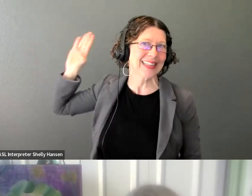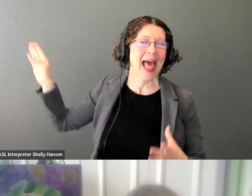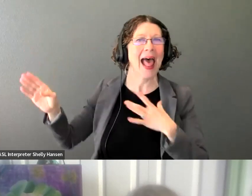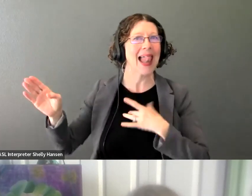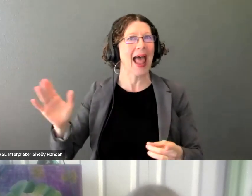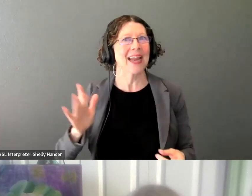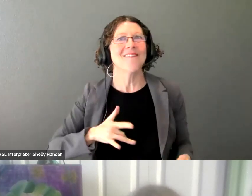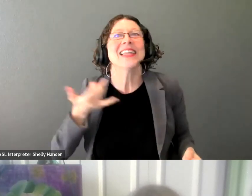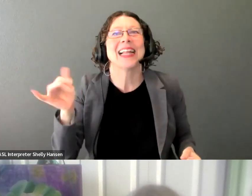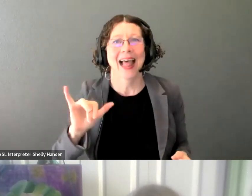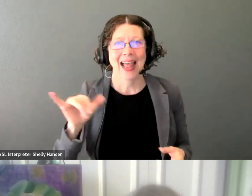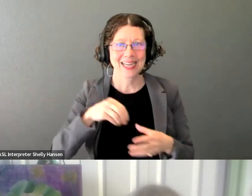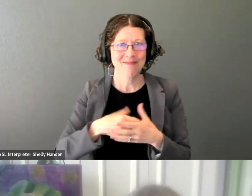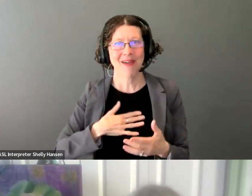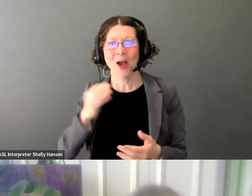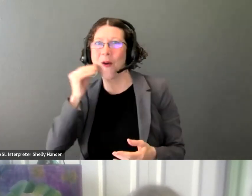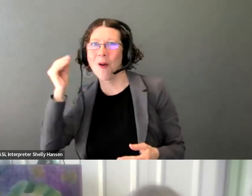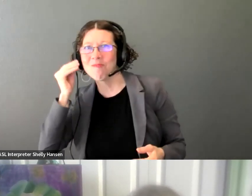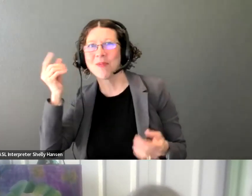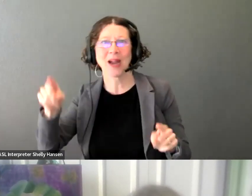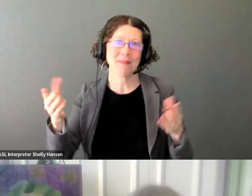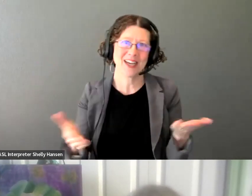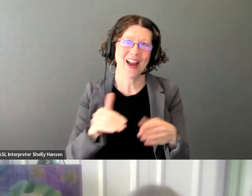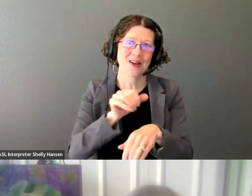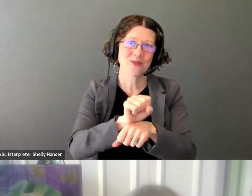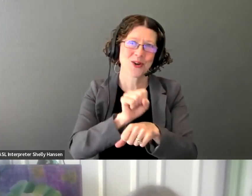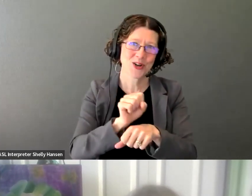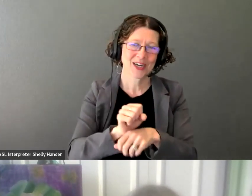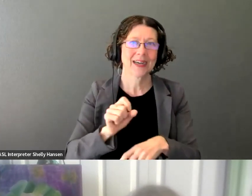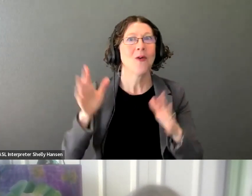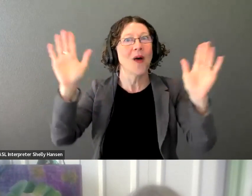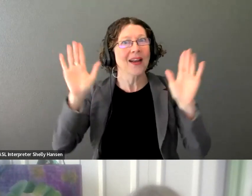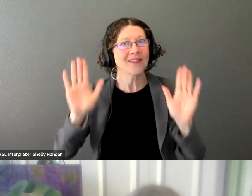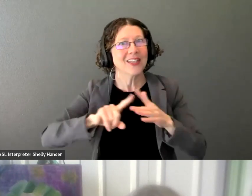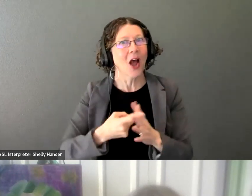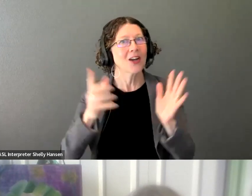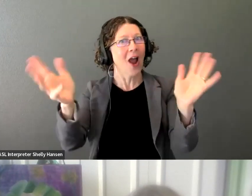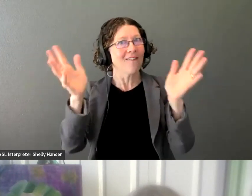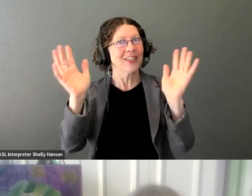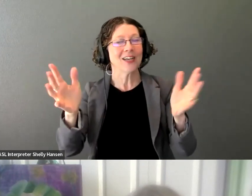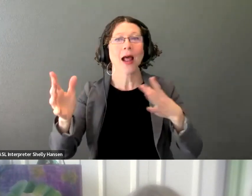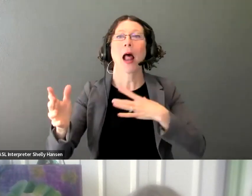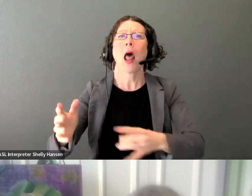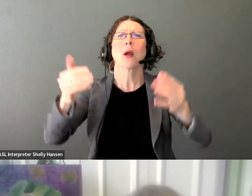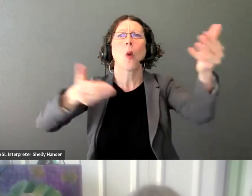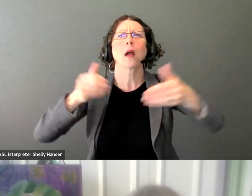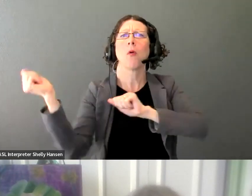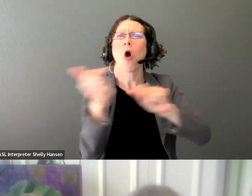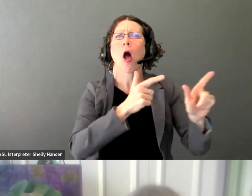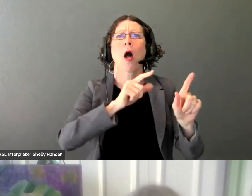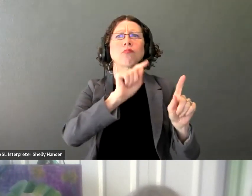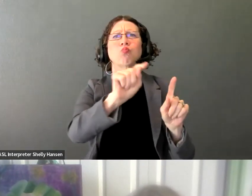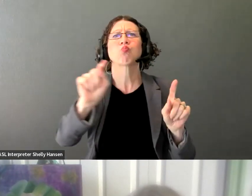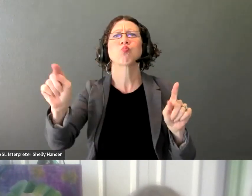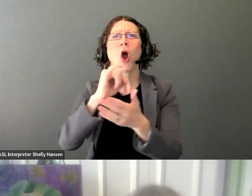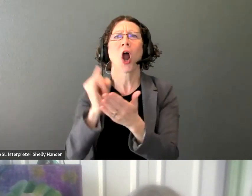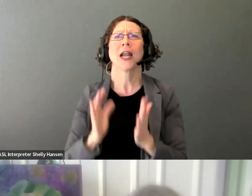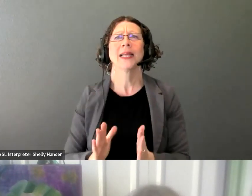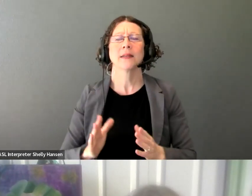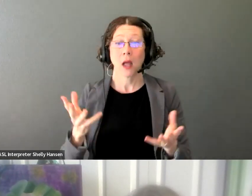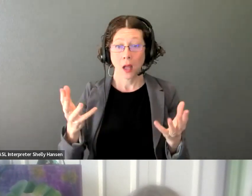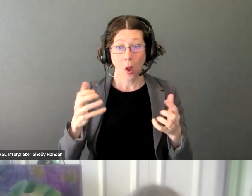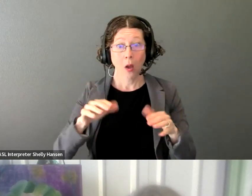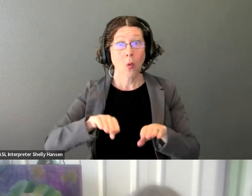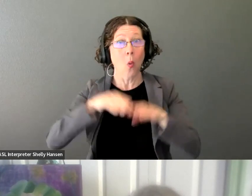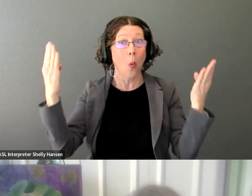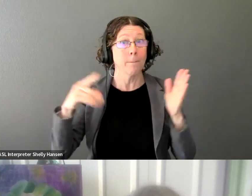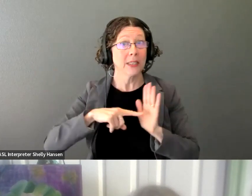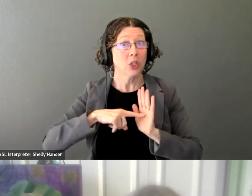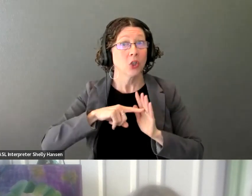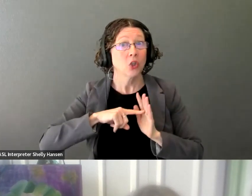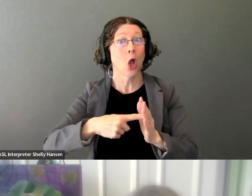I would like to welcome all of our artists and I want to start off by welcoming audience